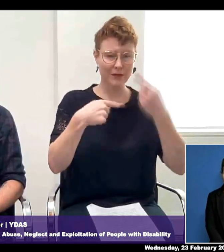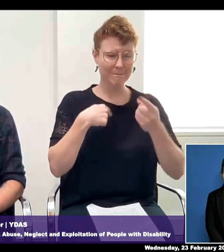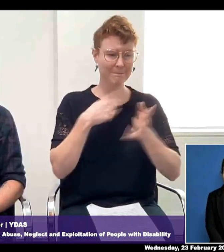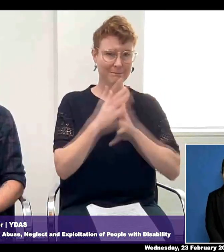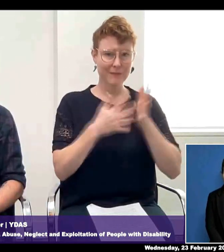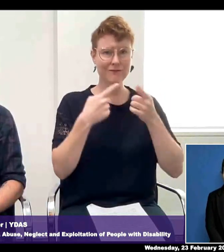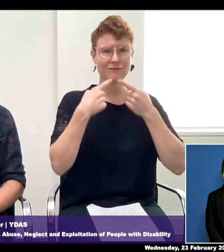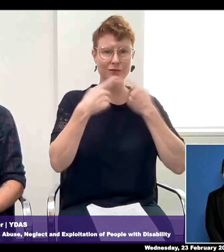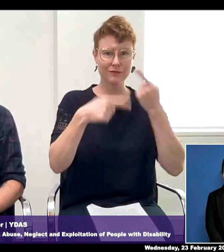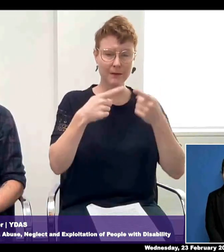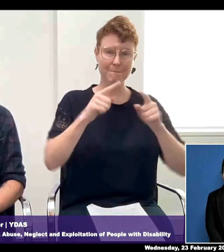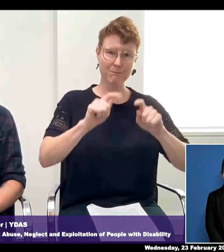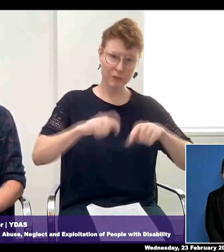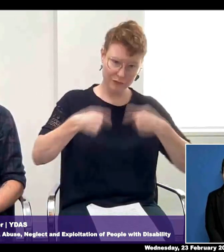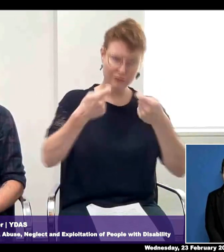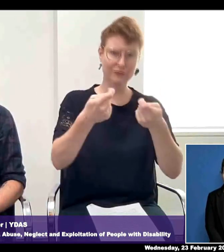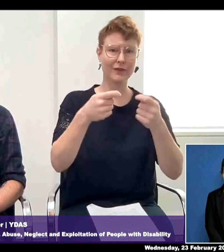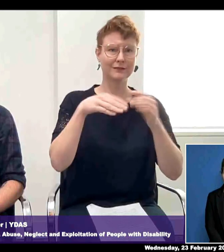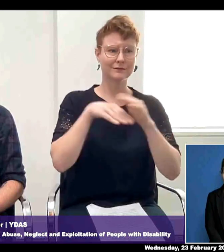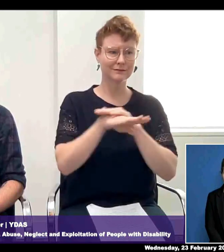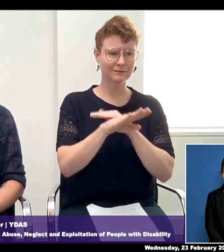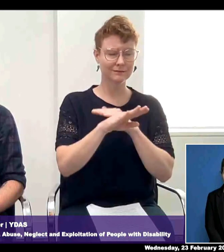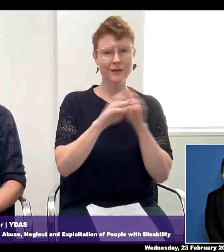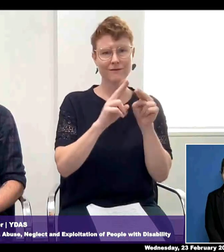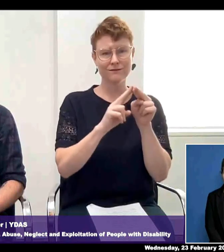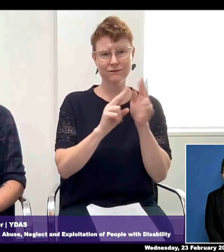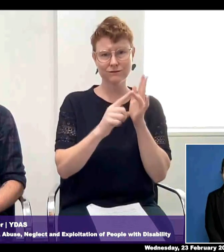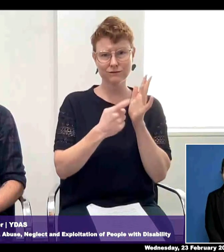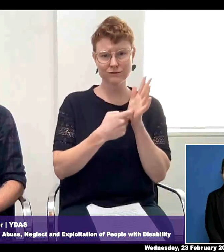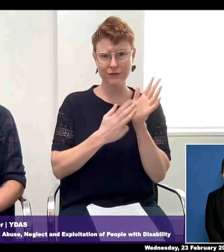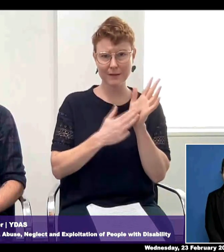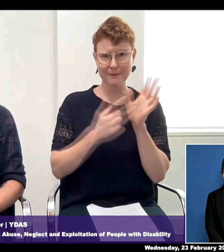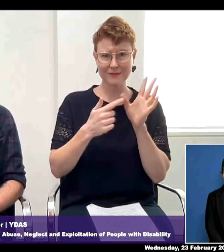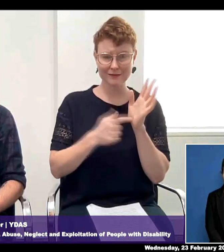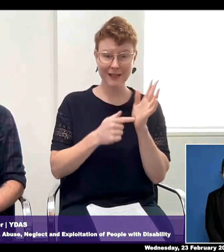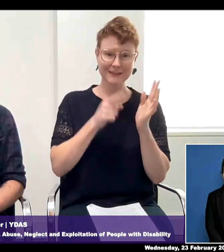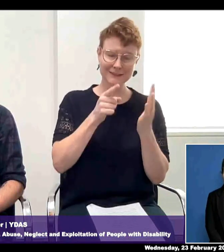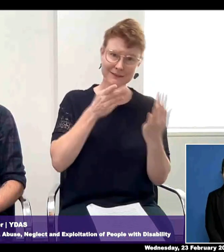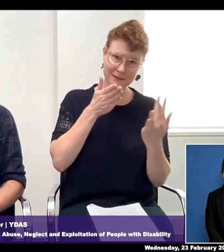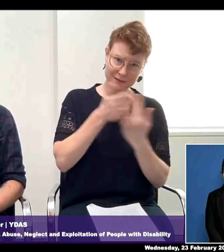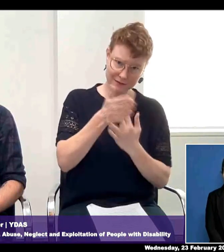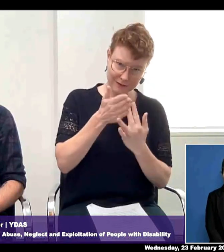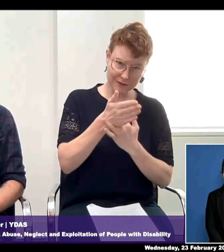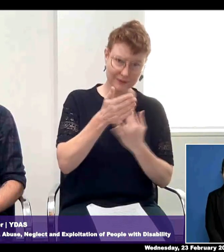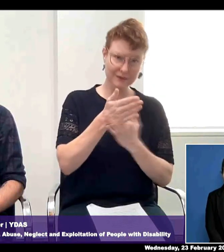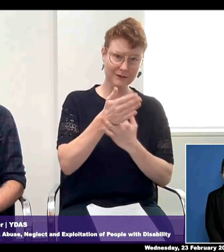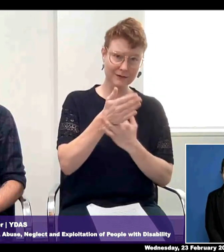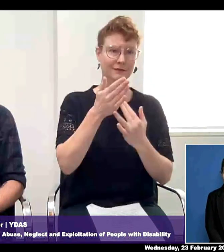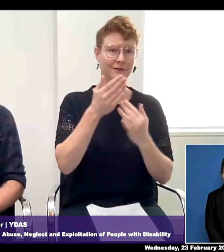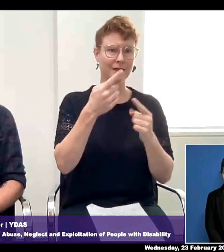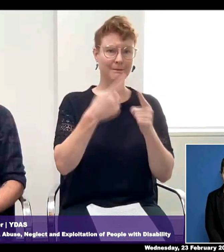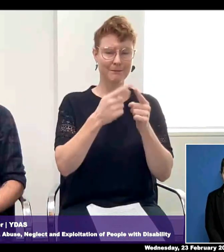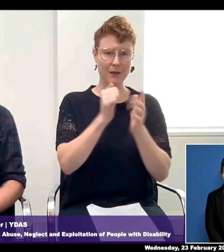information. Information can be provided in various different formats that is accessible